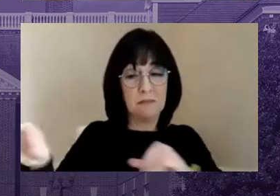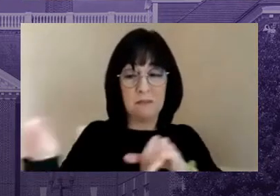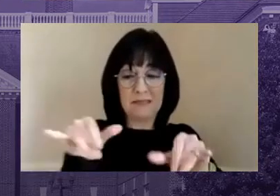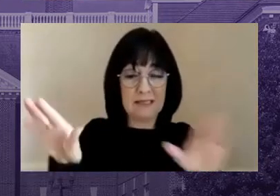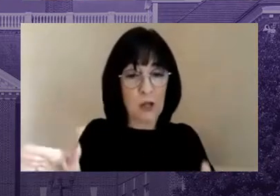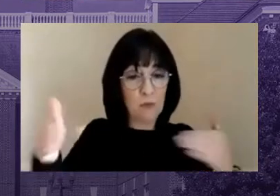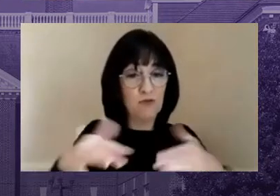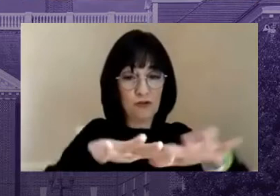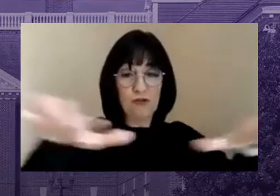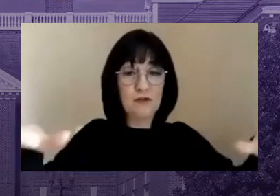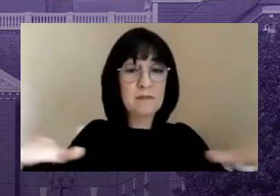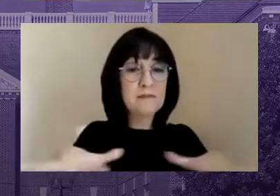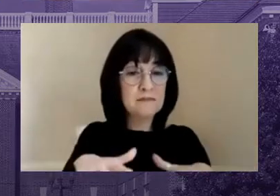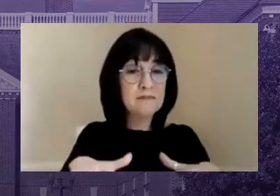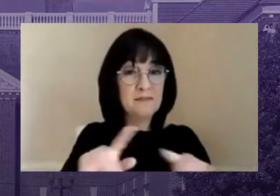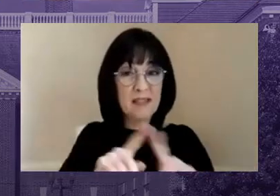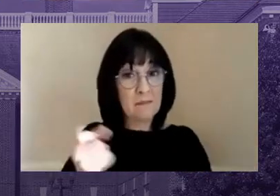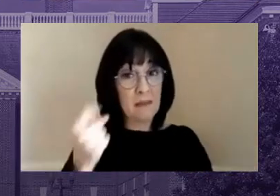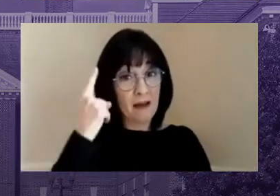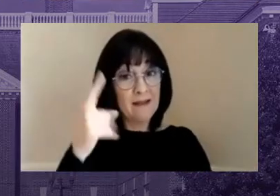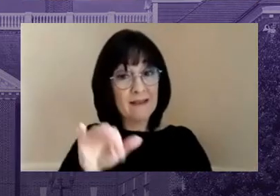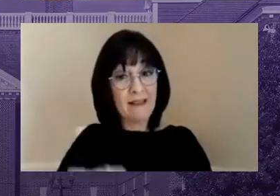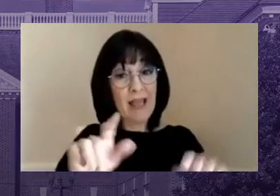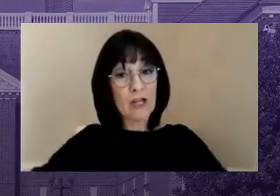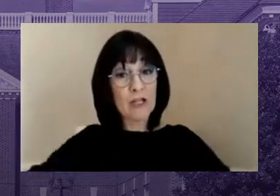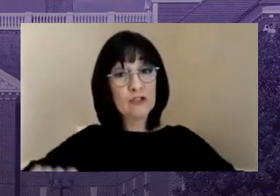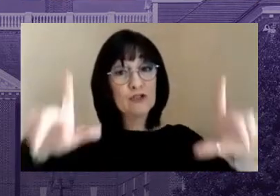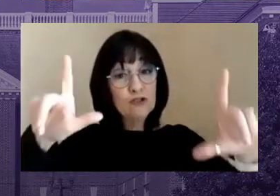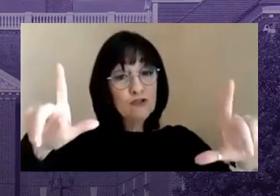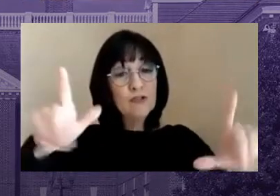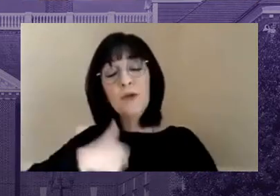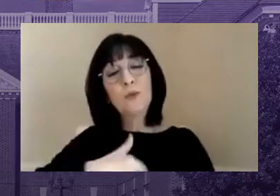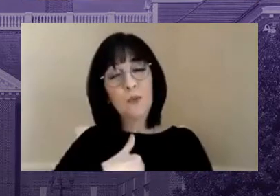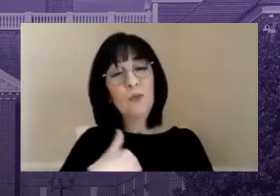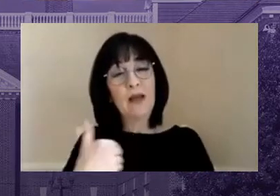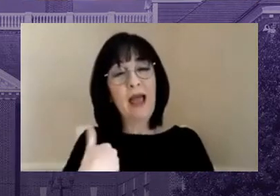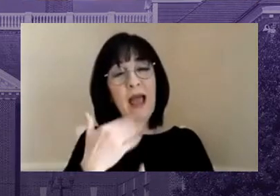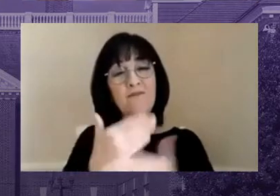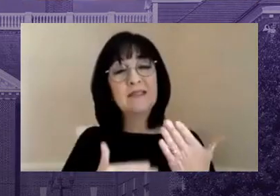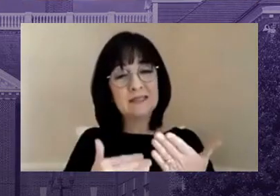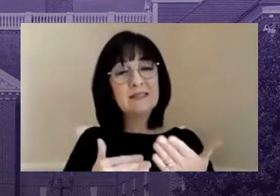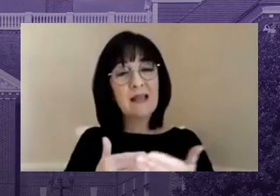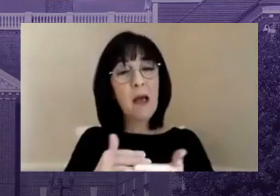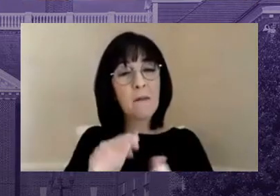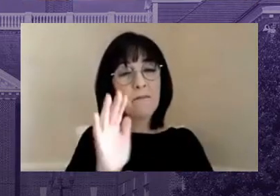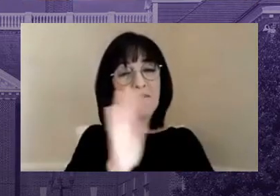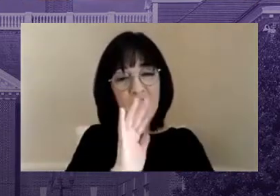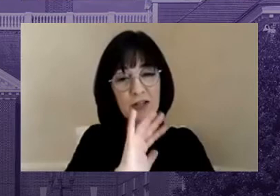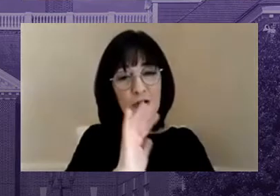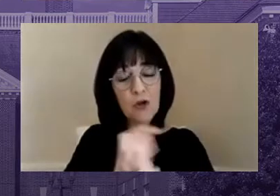room on the screen today. So we have some pre recorded video remarks from Senator Sturgeon,